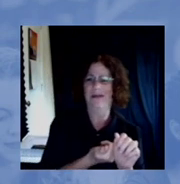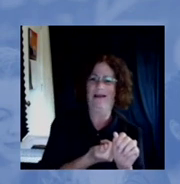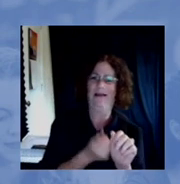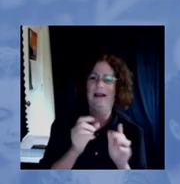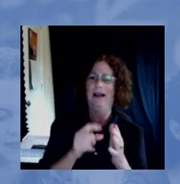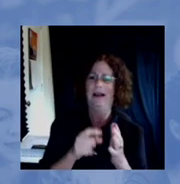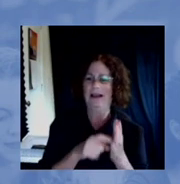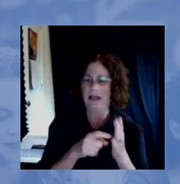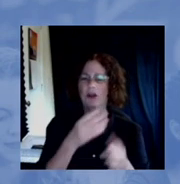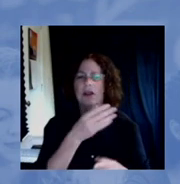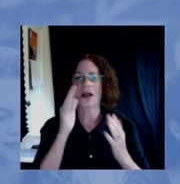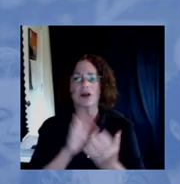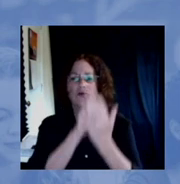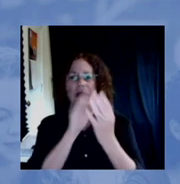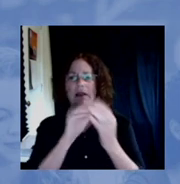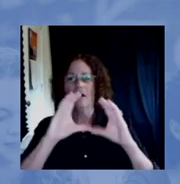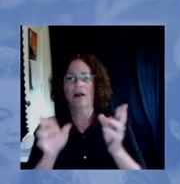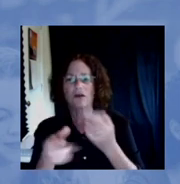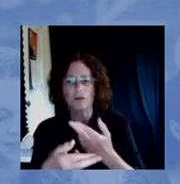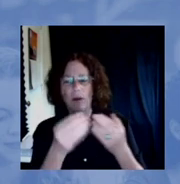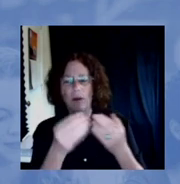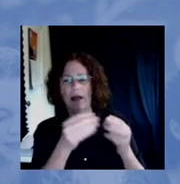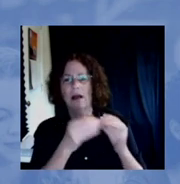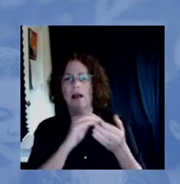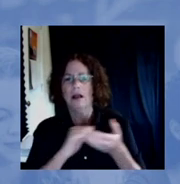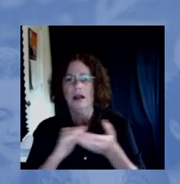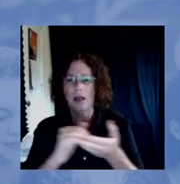IN THE CLASSROOM BUT IN COLLABORATION WITH COMMUNITY ORGANIZATIONS AND COLLABORATION